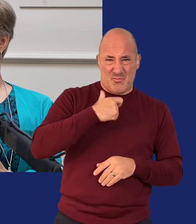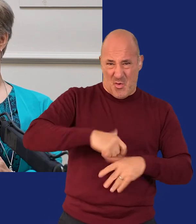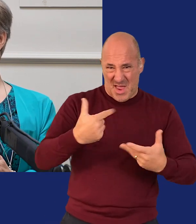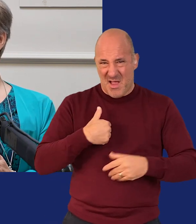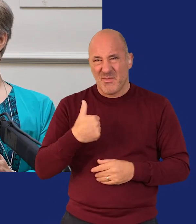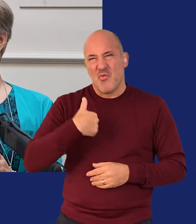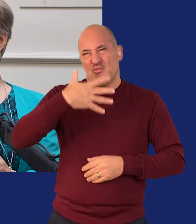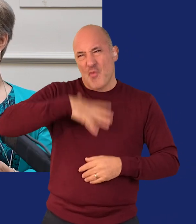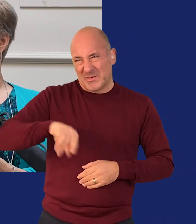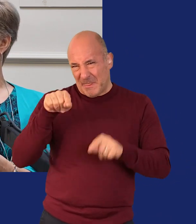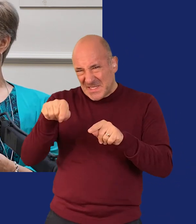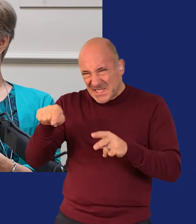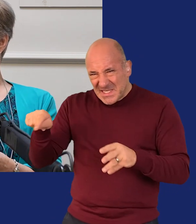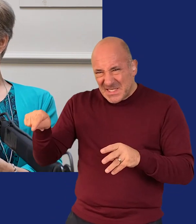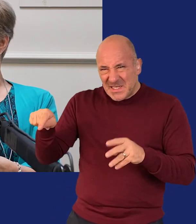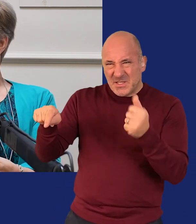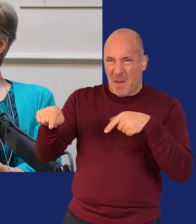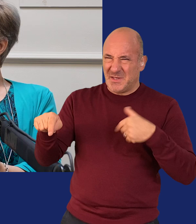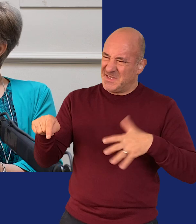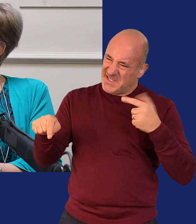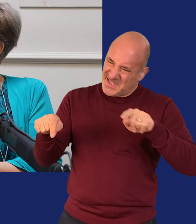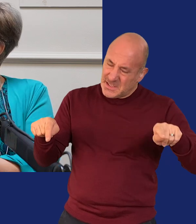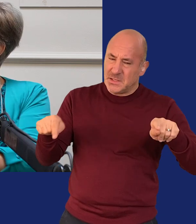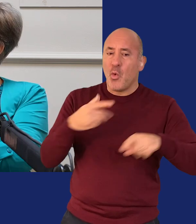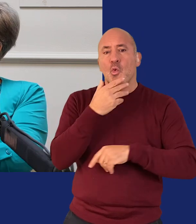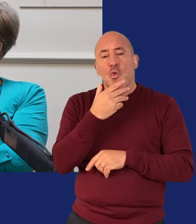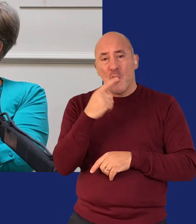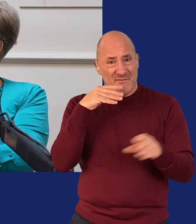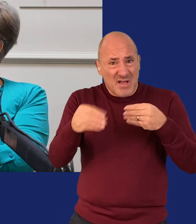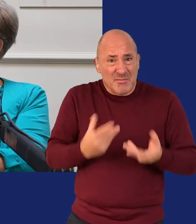what I'd really like to do is that, you know, taking some of that role off and maybe being a bit flexible.